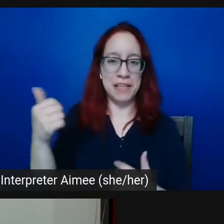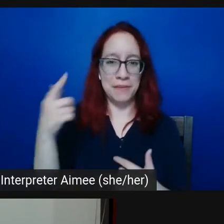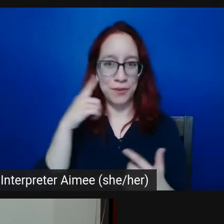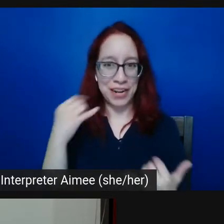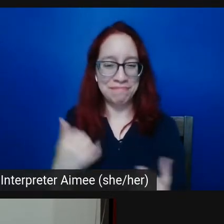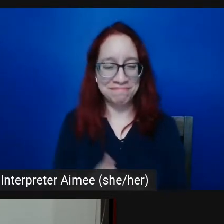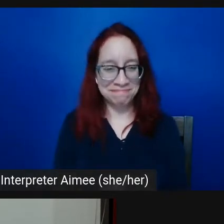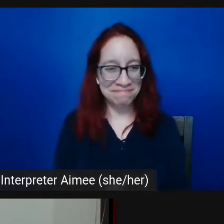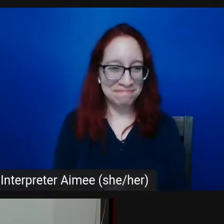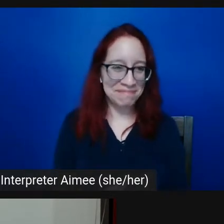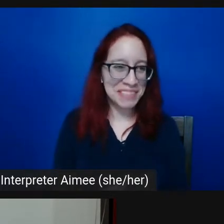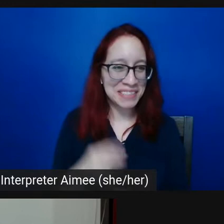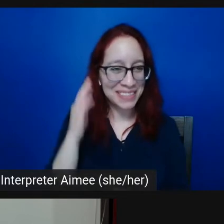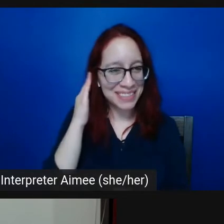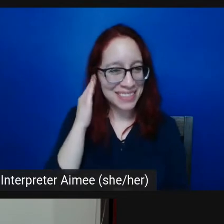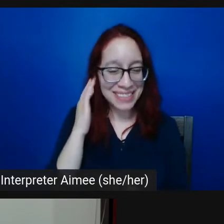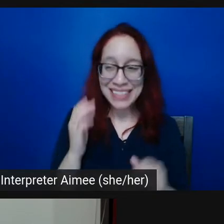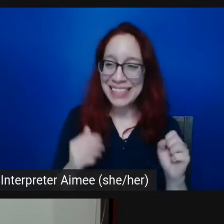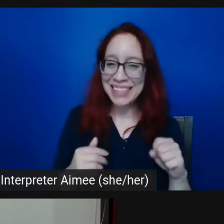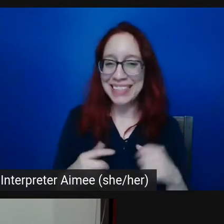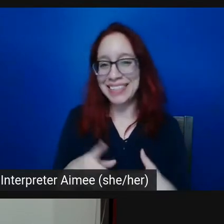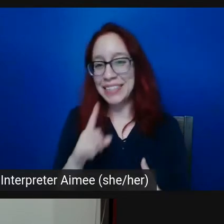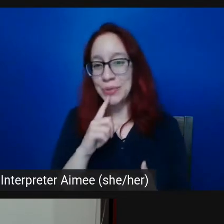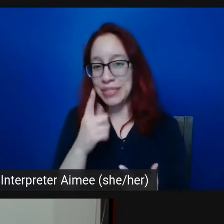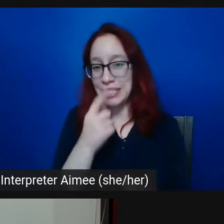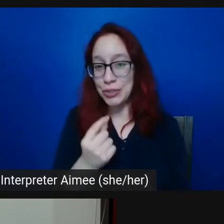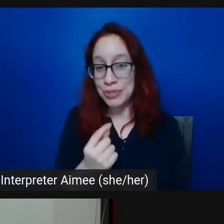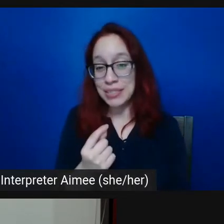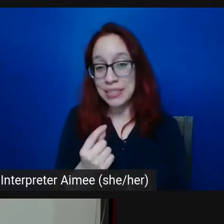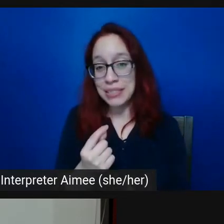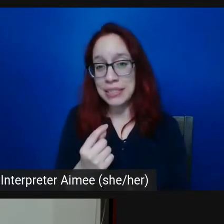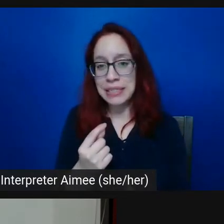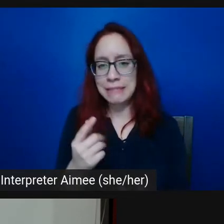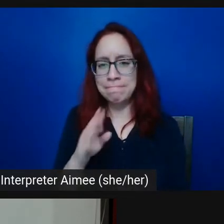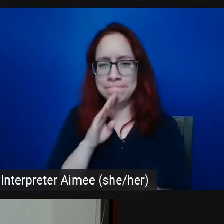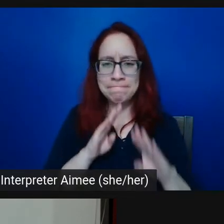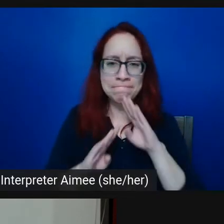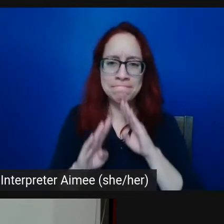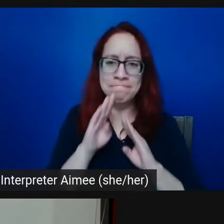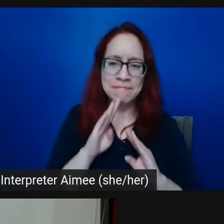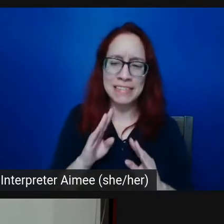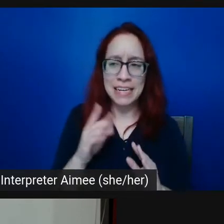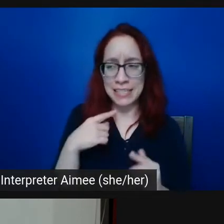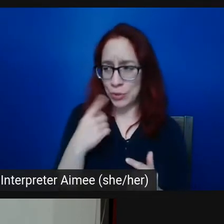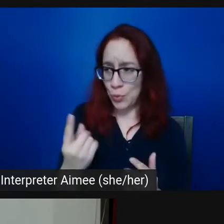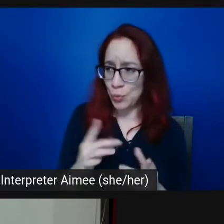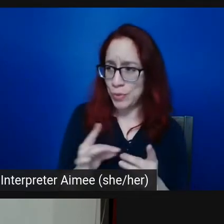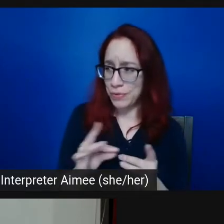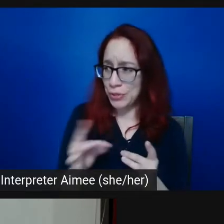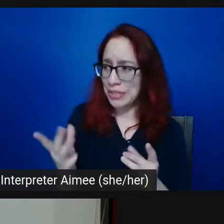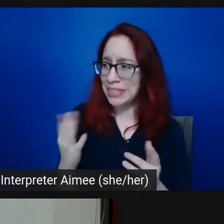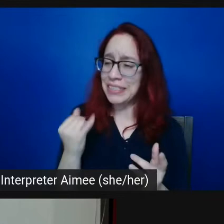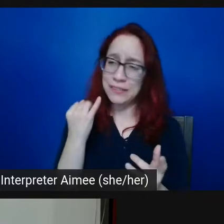Yes, it's interesting, and it's a bit of a frustration as I mentioned that, if you want some Coblocks ones,